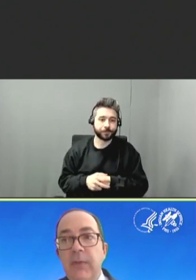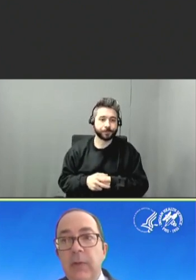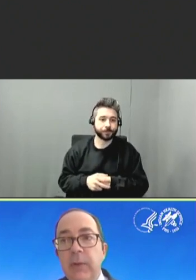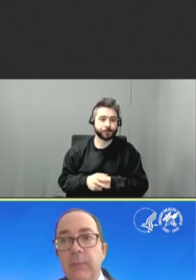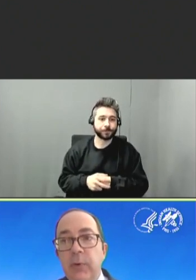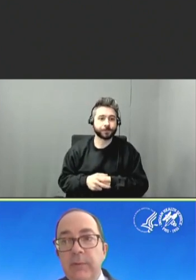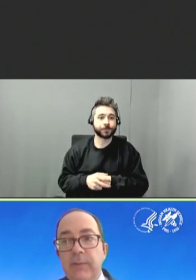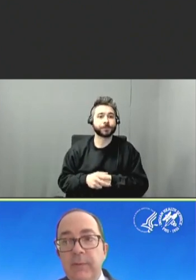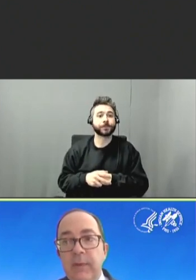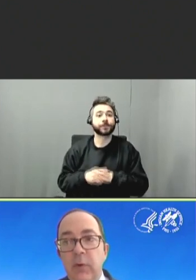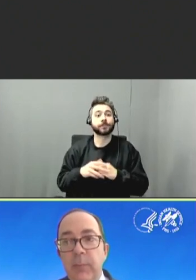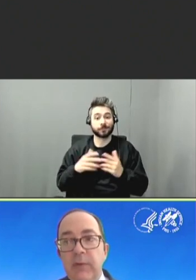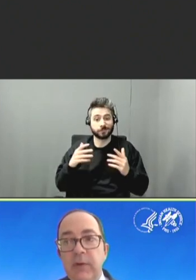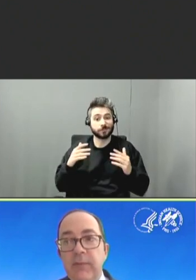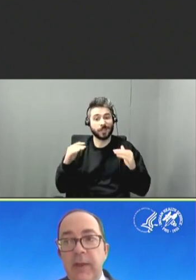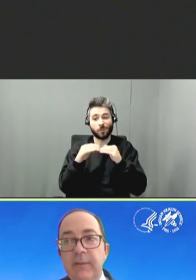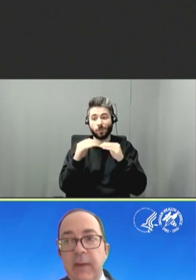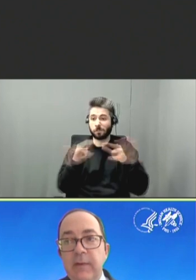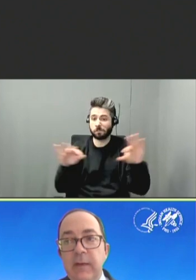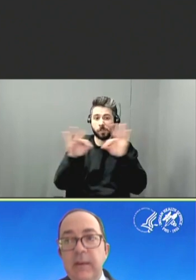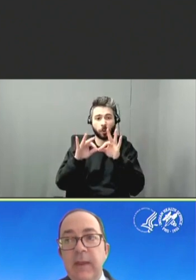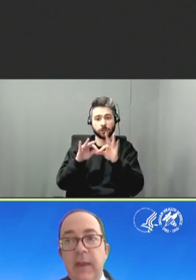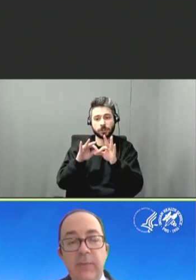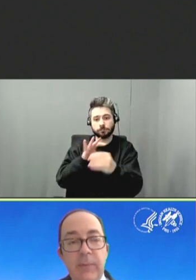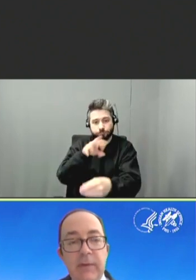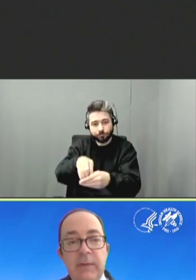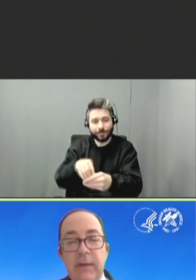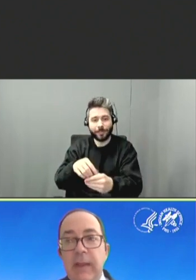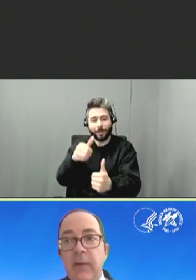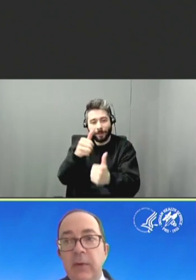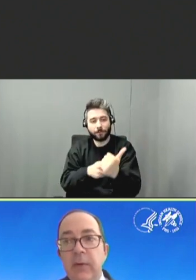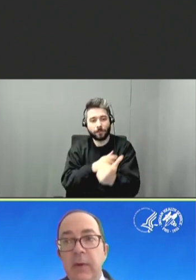Of equal importance is the incorporation of vaccination into every patient encounter.